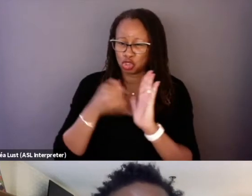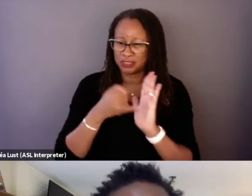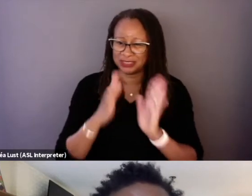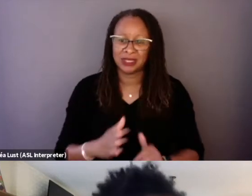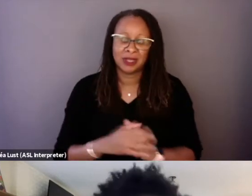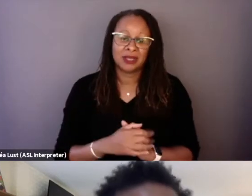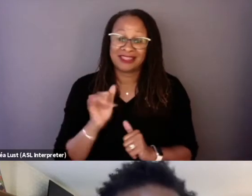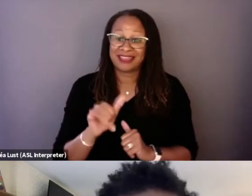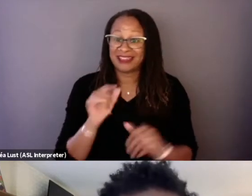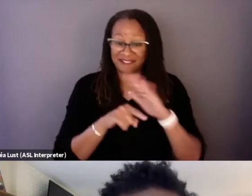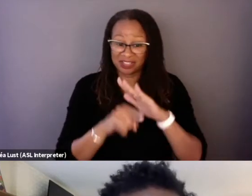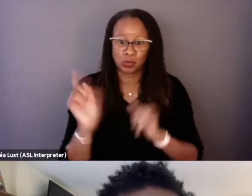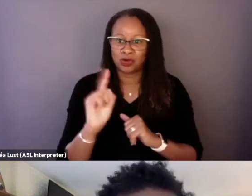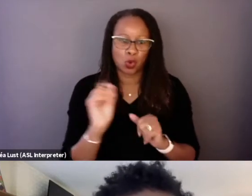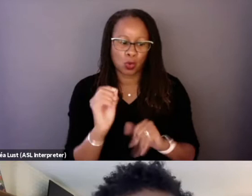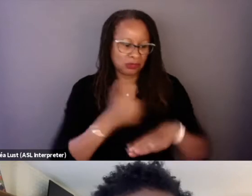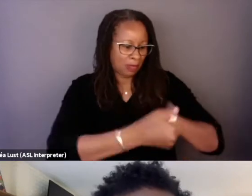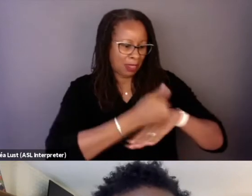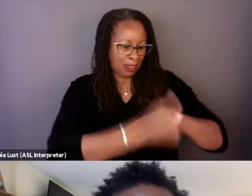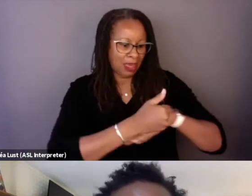where no one was held accountable for Breonna's death